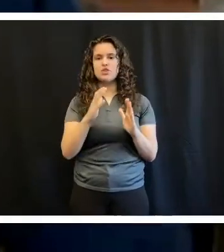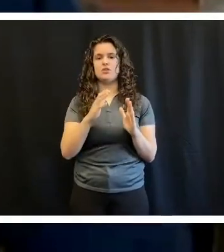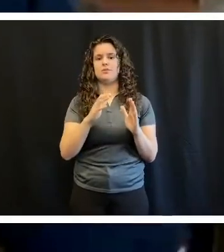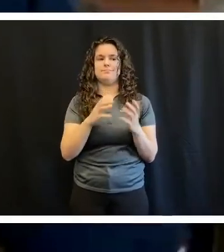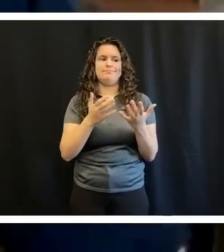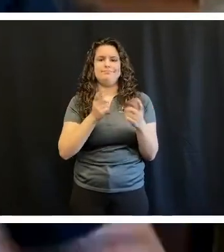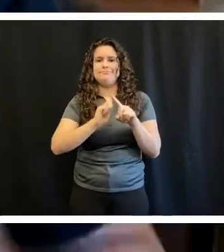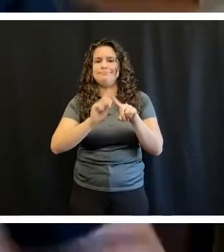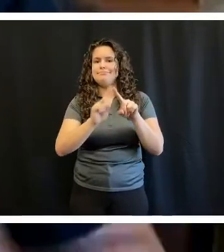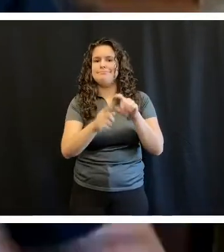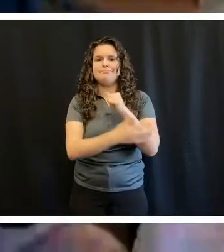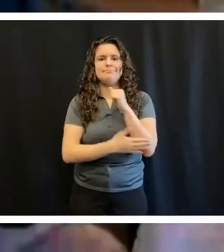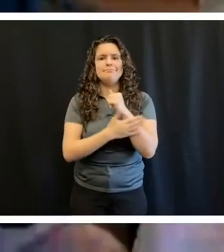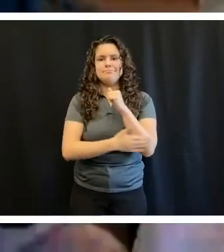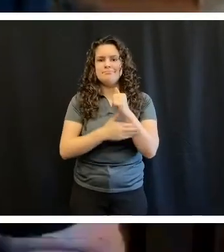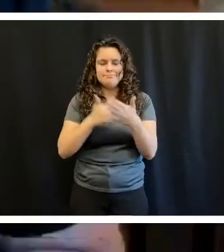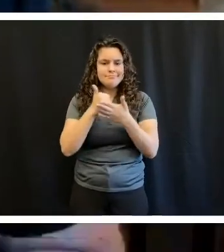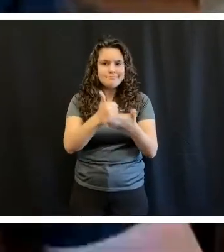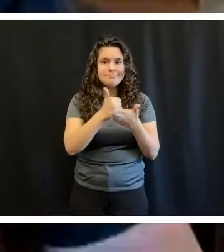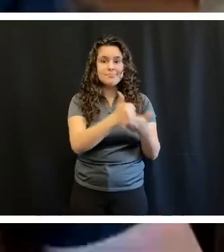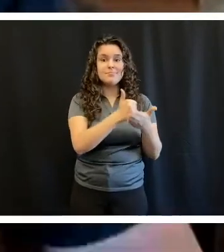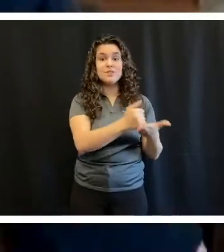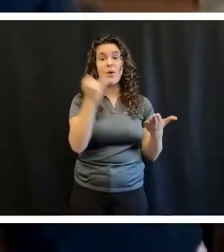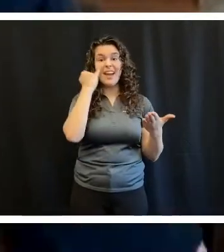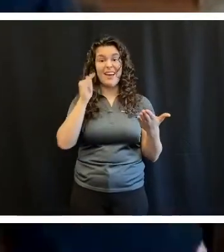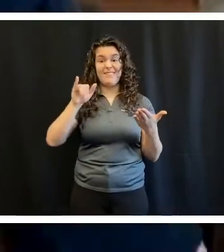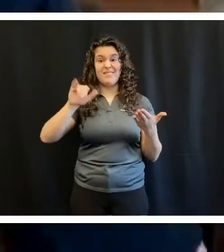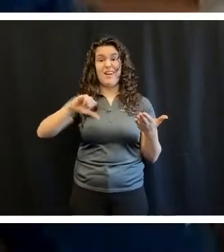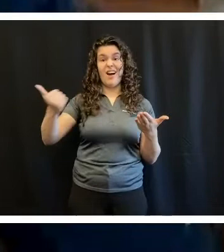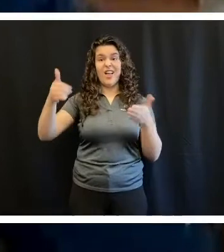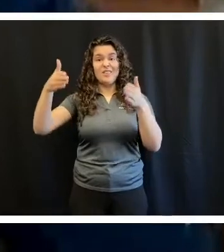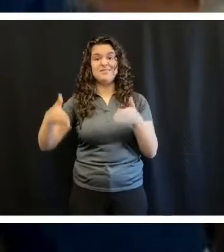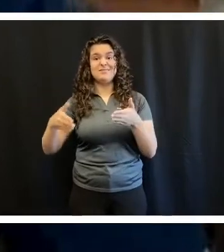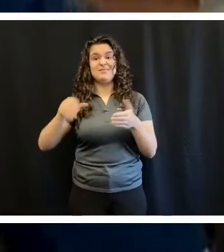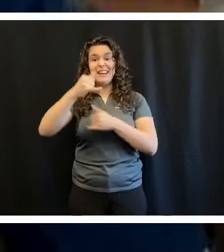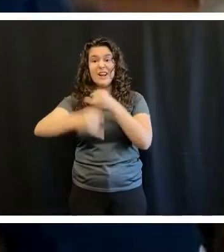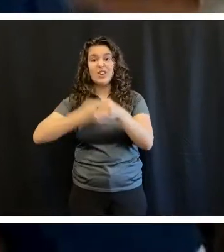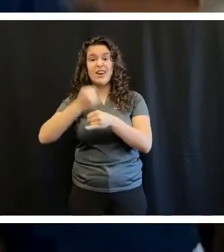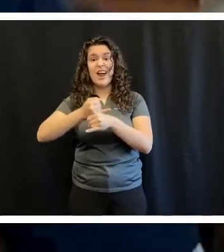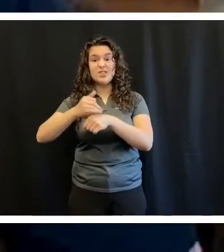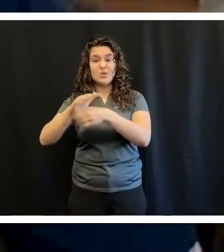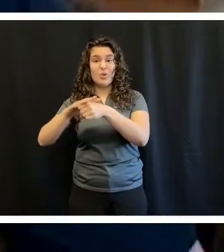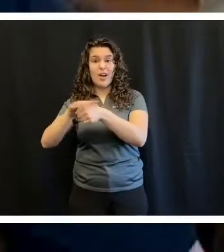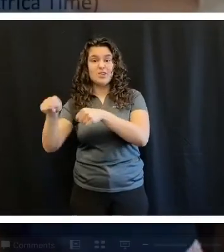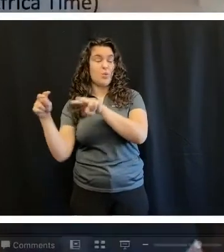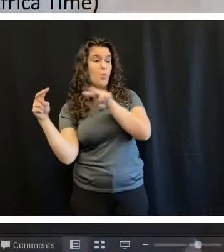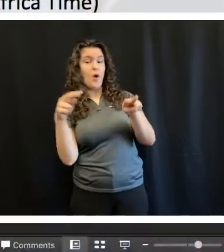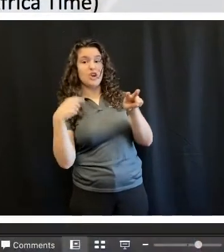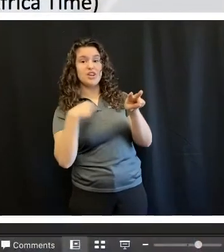So, if you're joining us or watching this from an international location, there's also some opportunities